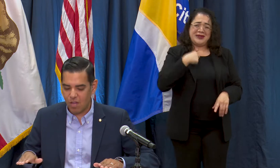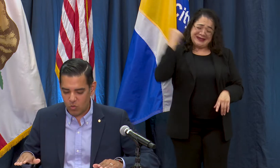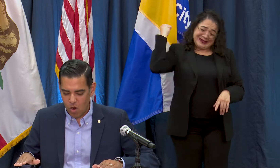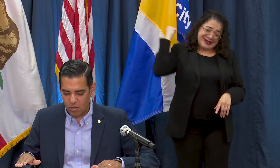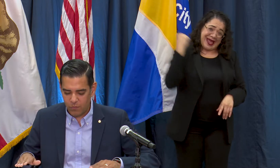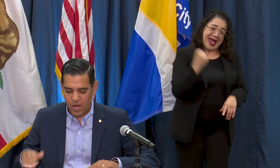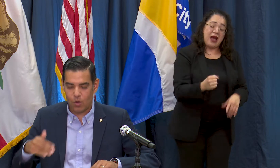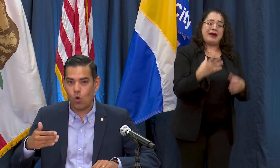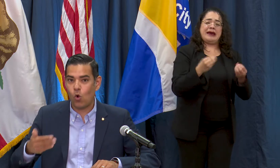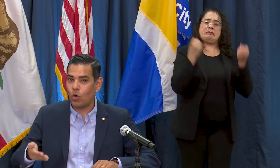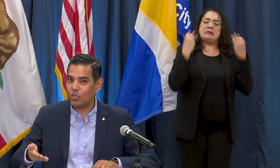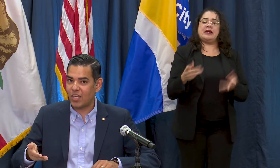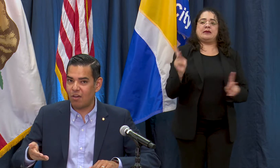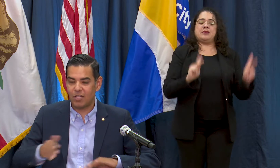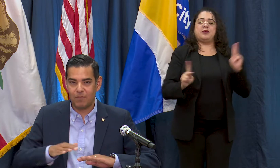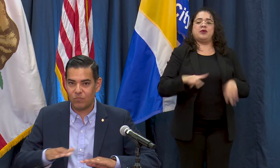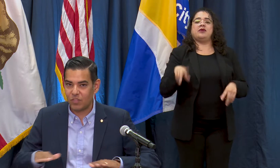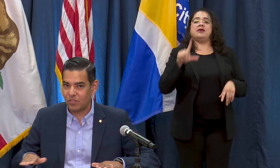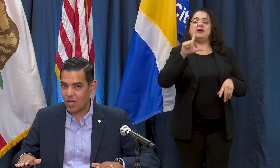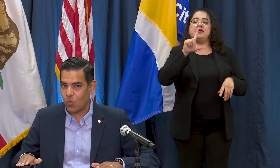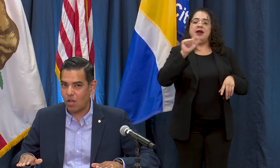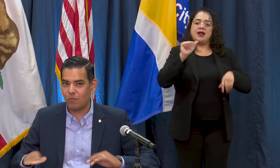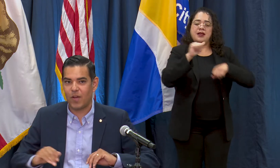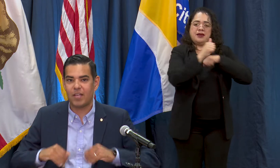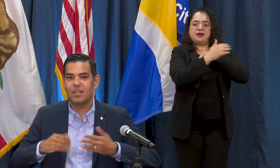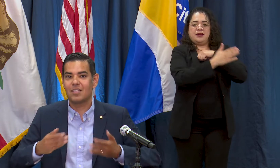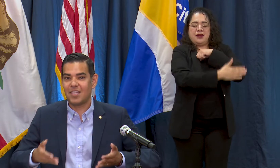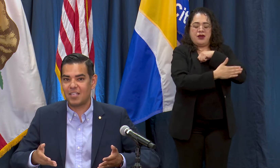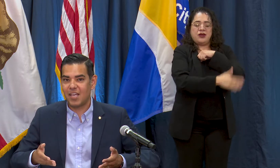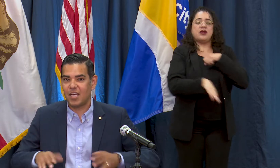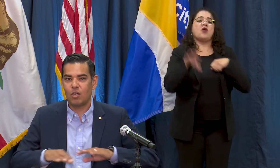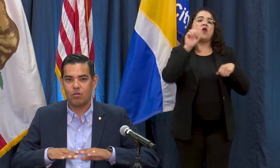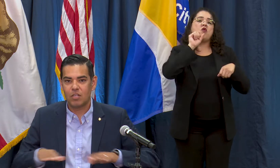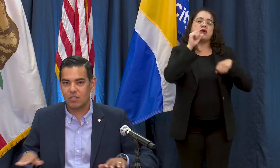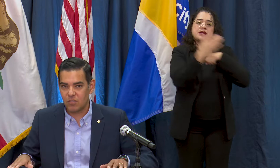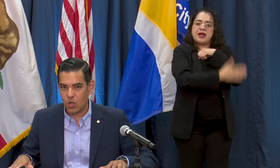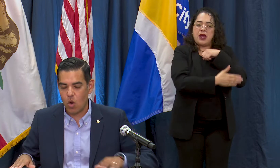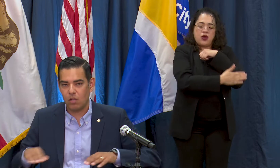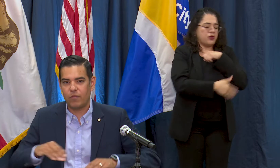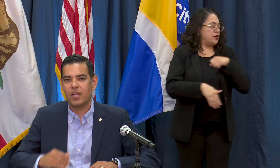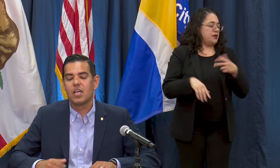not qualify, Orange County does not qualify, San Diego does not qualify, and